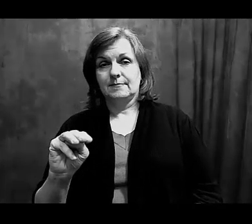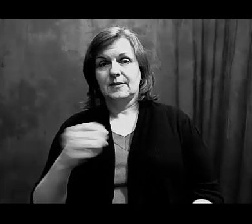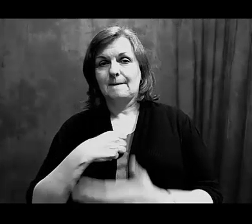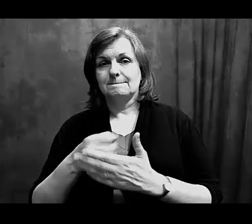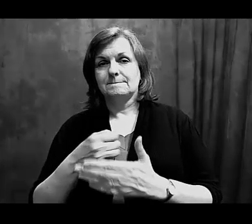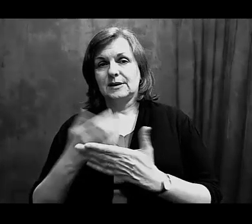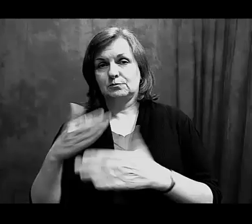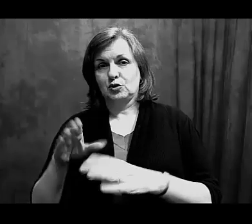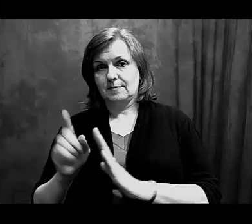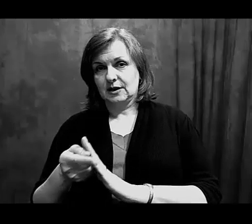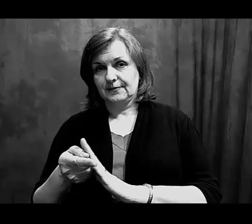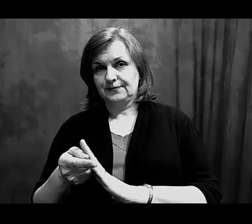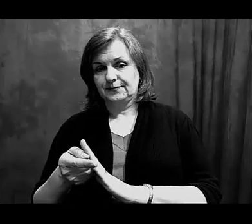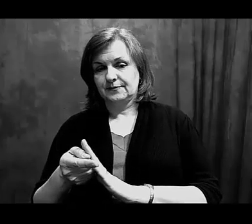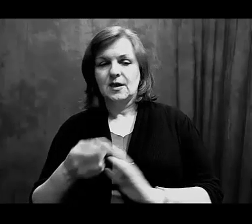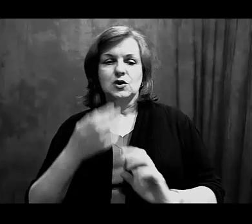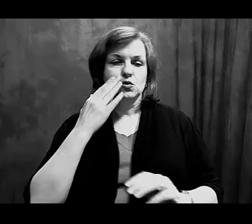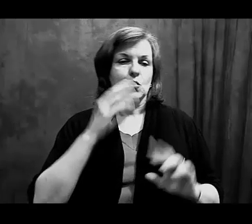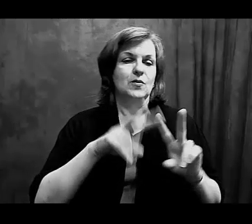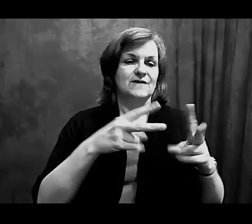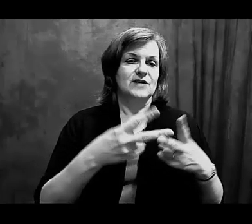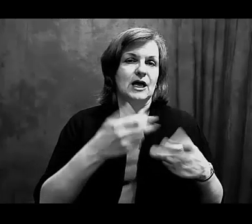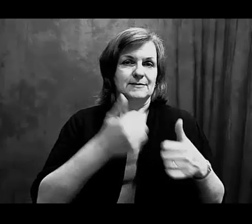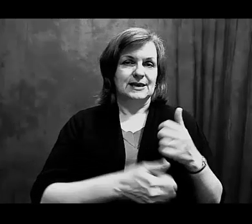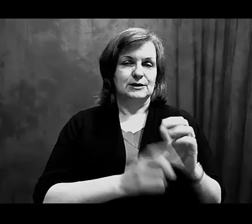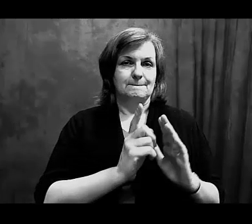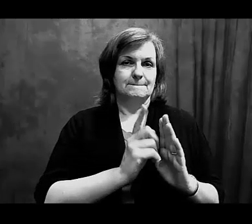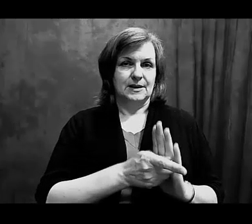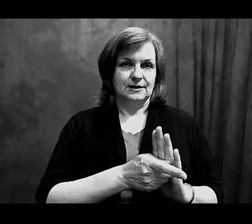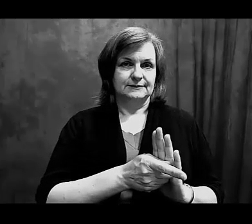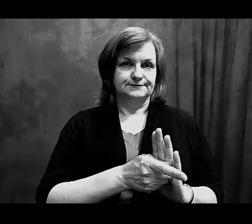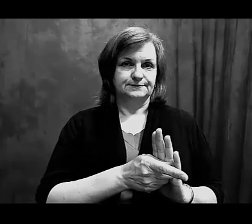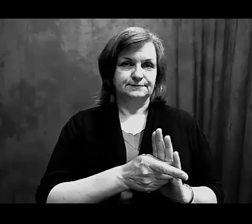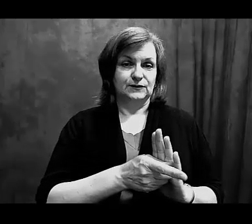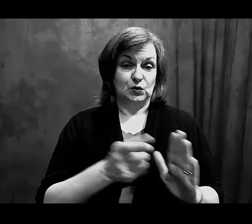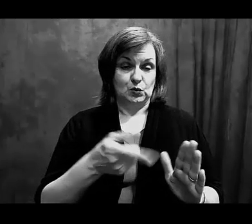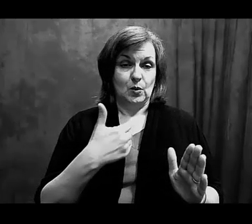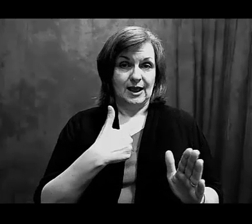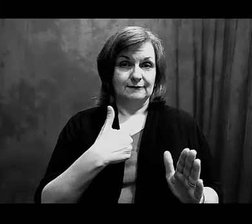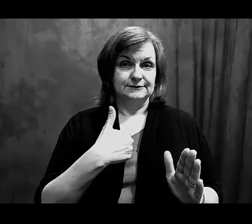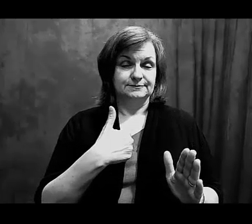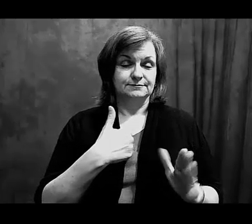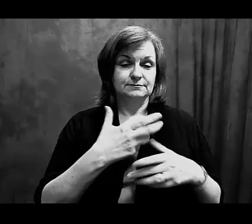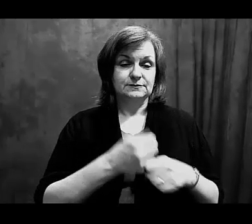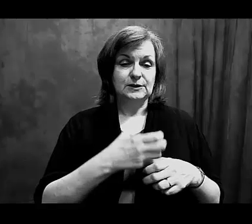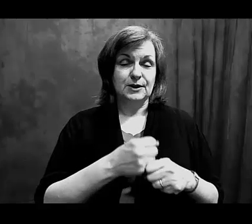we look at cardiac output so this is the volume of blood pumped